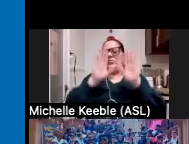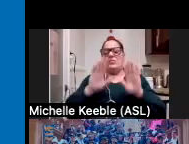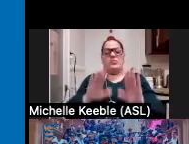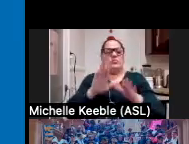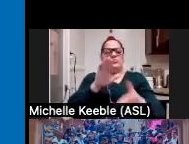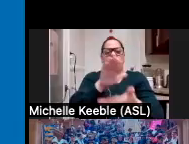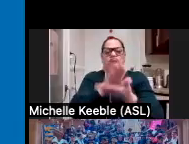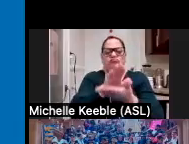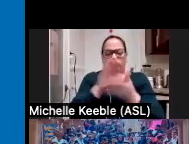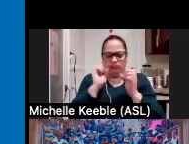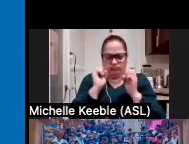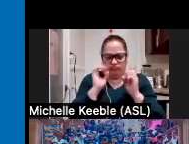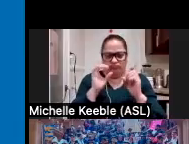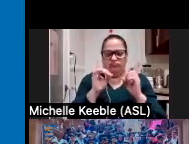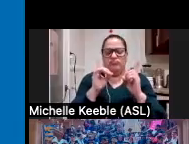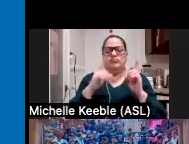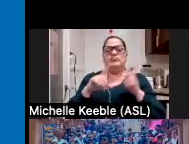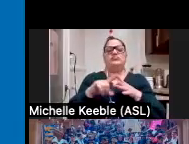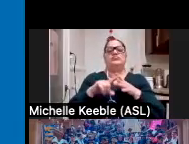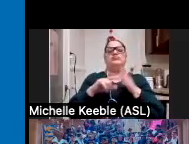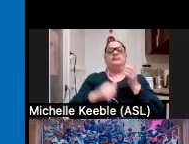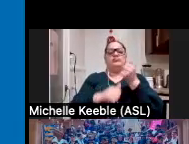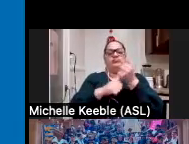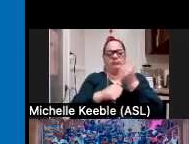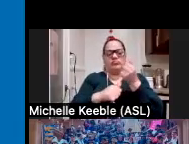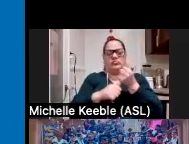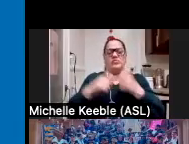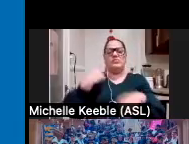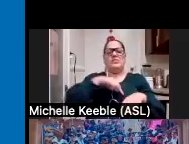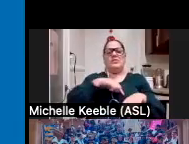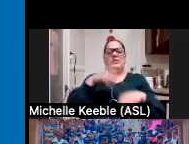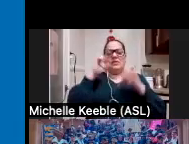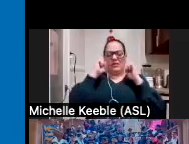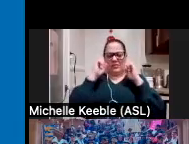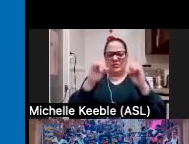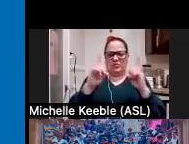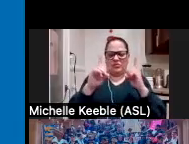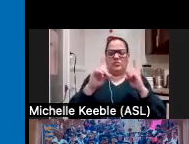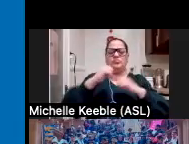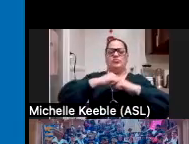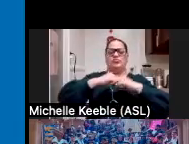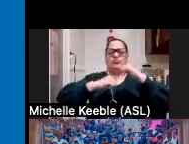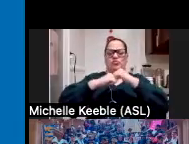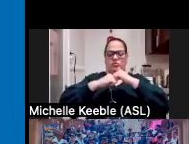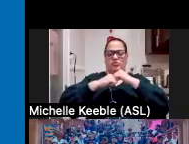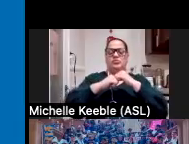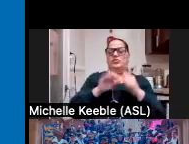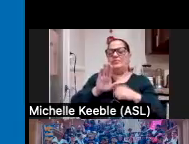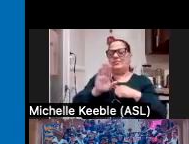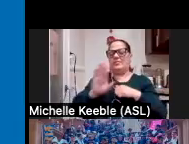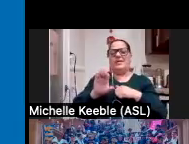and she helped us to navigate um, the academic governance structures of CUNY SPS in order to